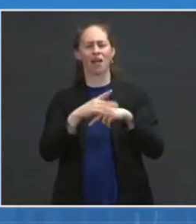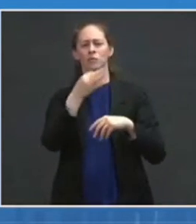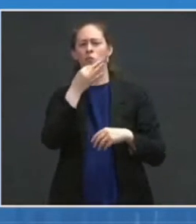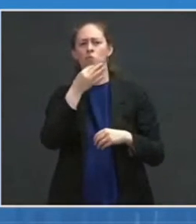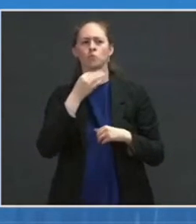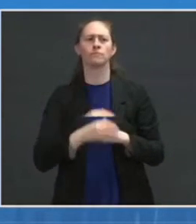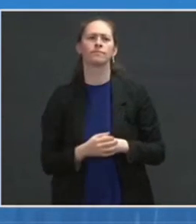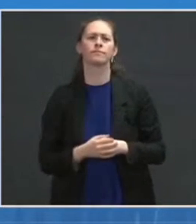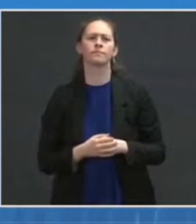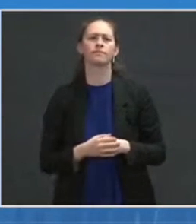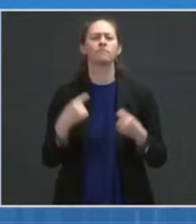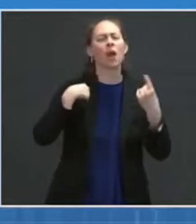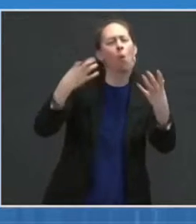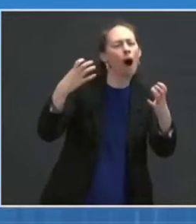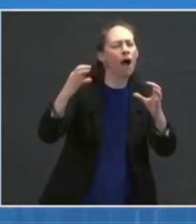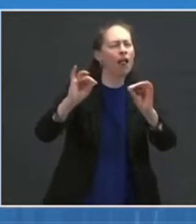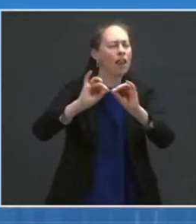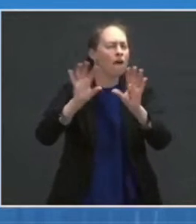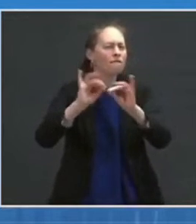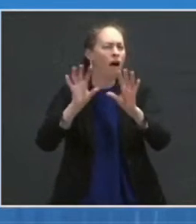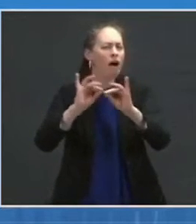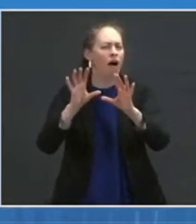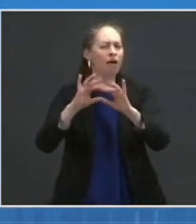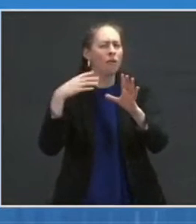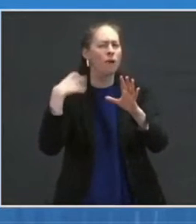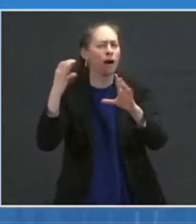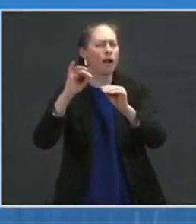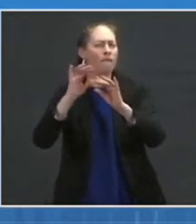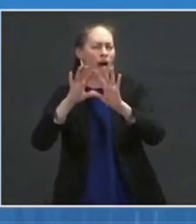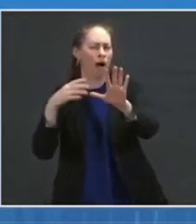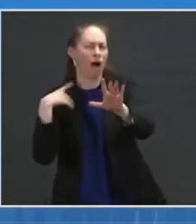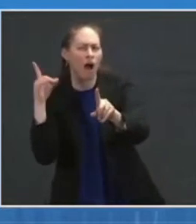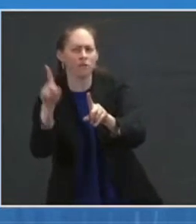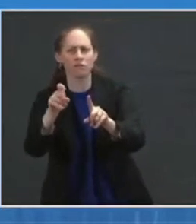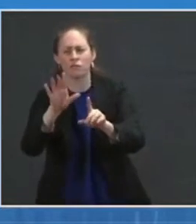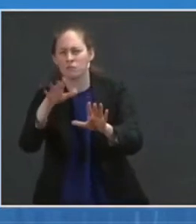GET MORE CHILDREN BACK TO SCHOOL. AND I JUST WANT TO CLARIFY